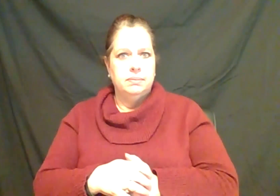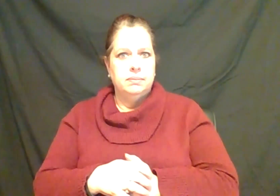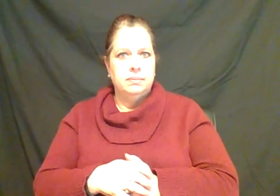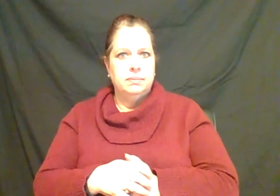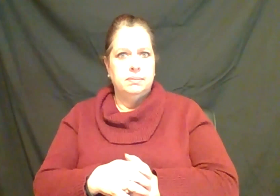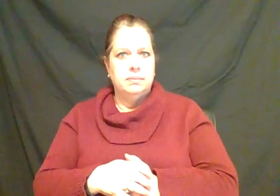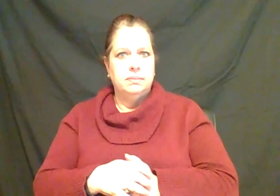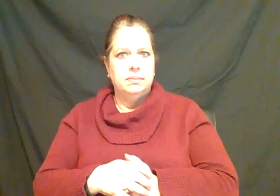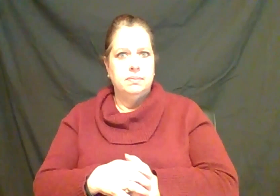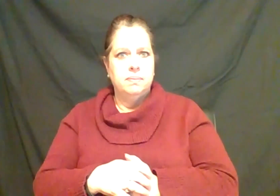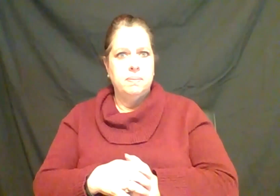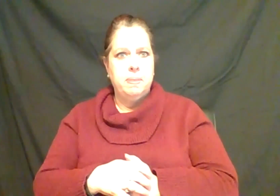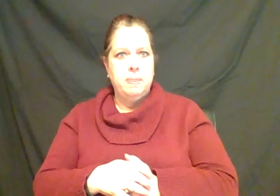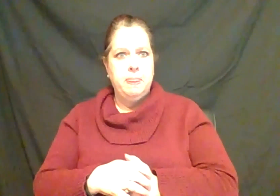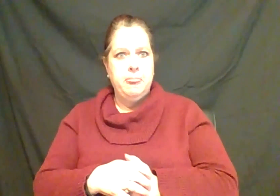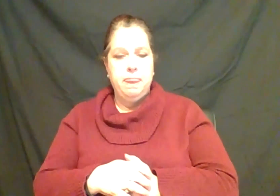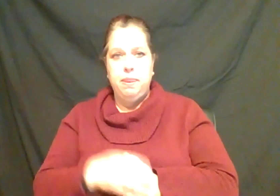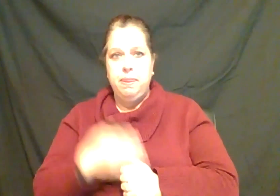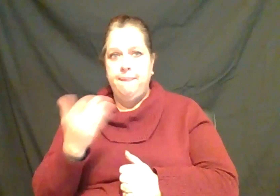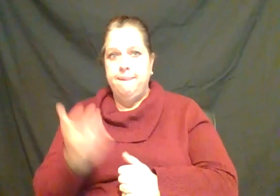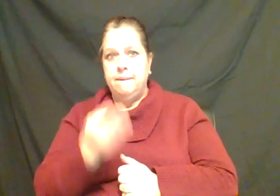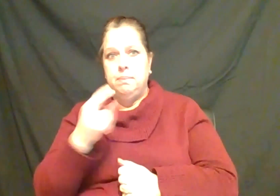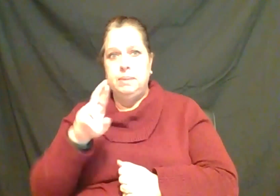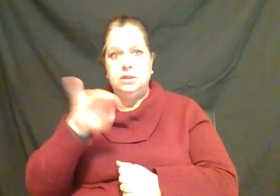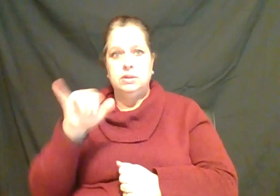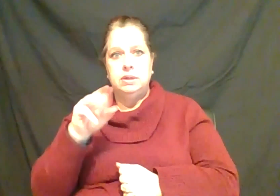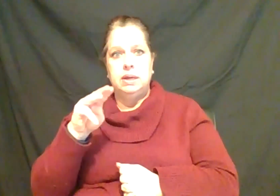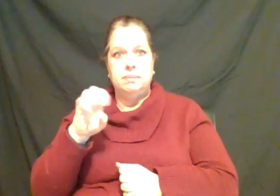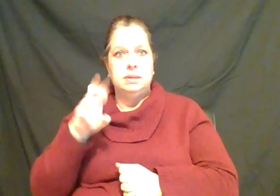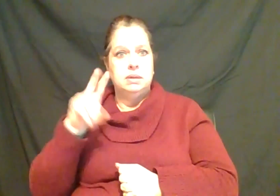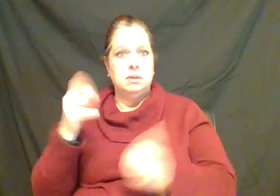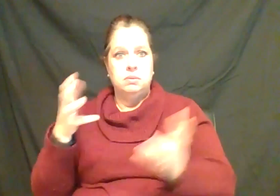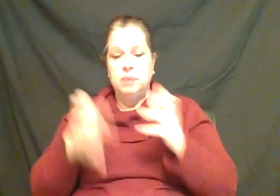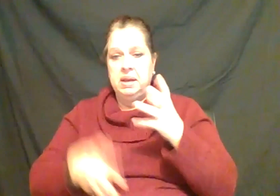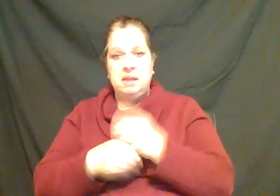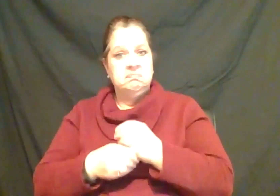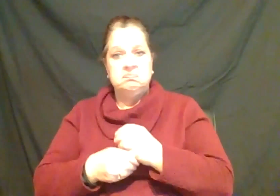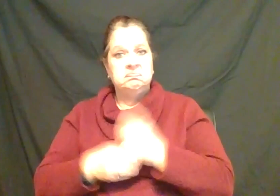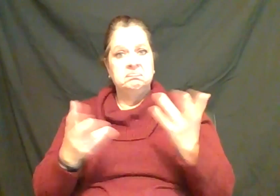mr jameson were you did you want to add something to that i think that was well said all right it's